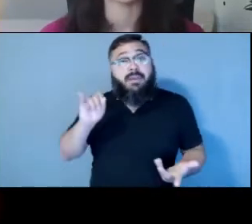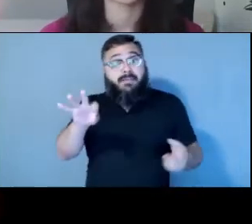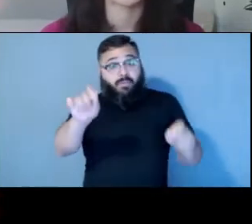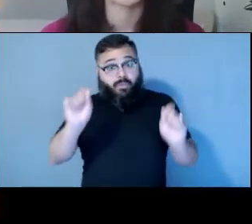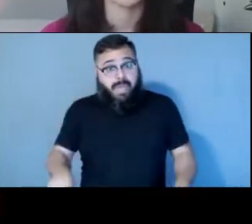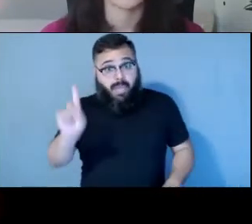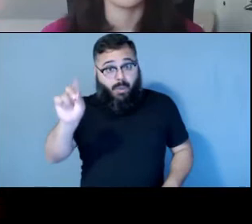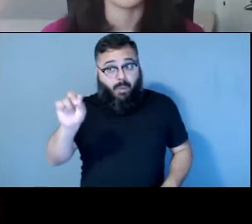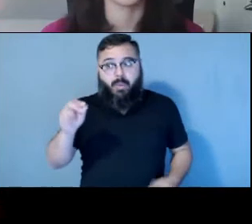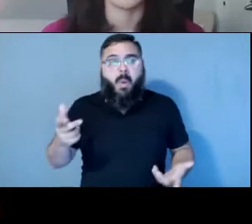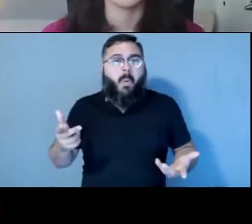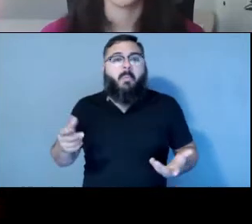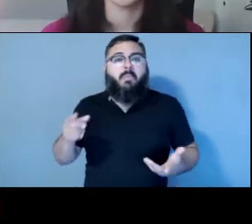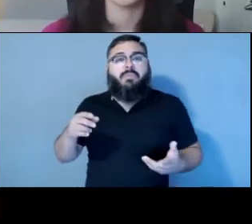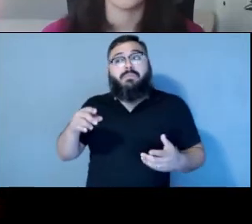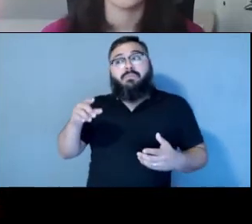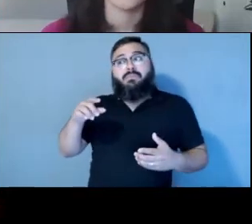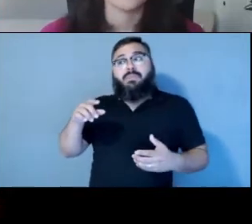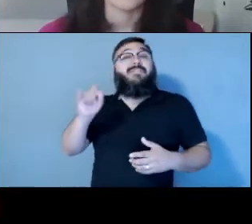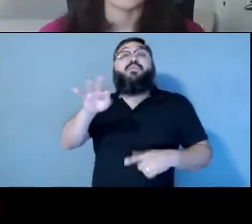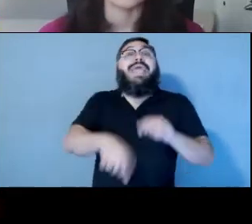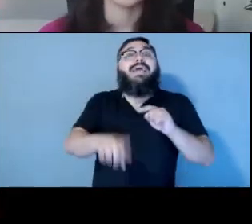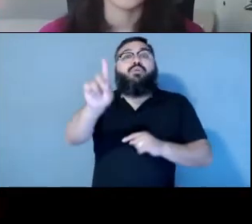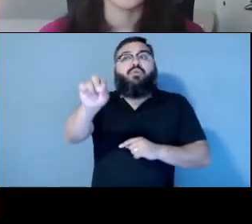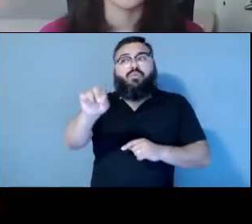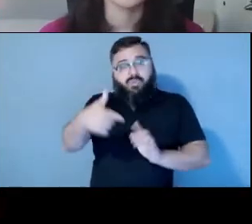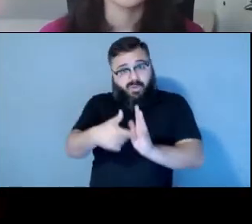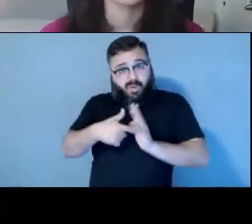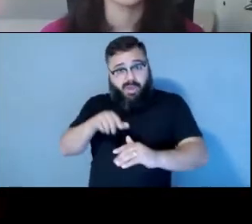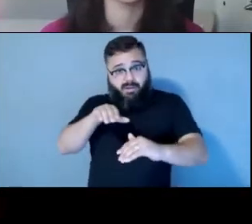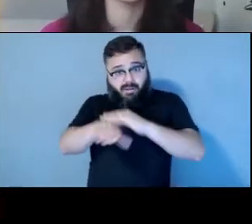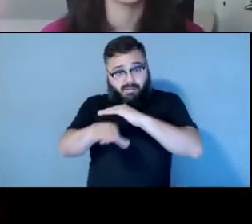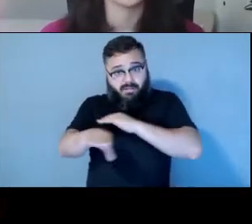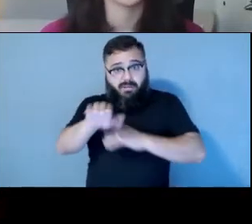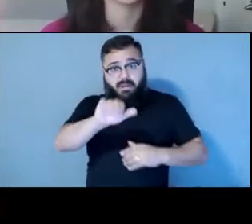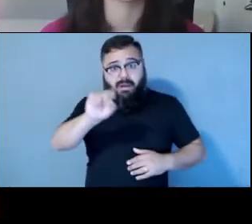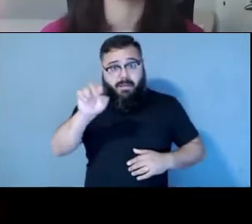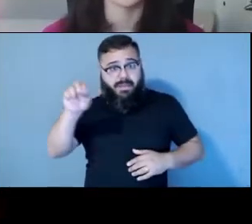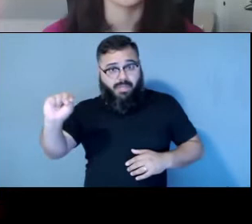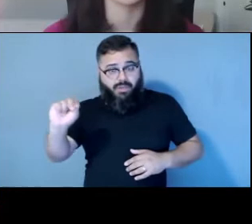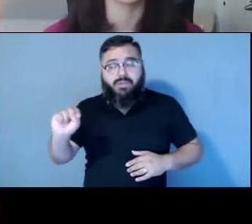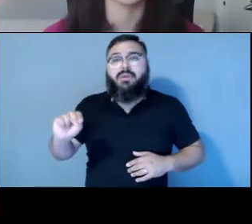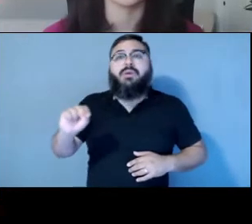is a reasonable accommodation needed to do them? And if so, did the employer go through the right process